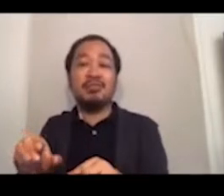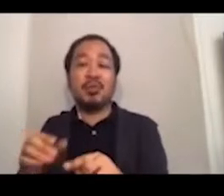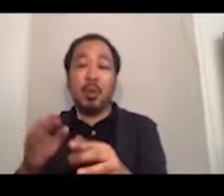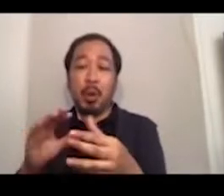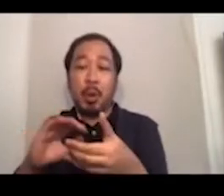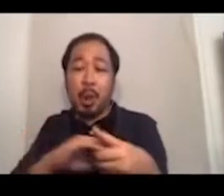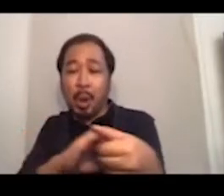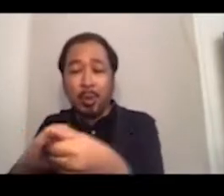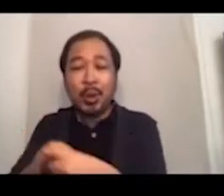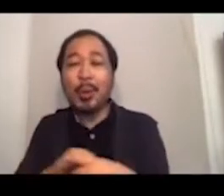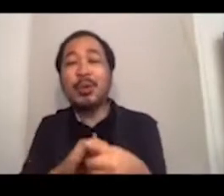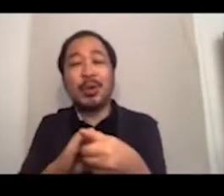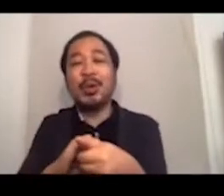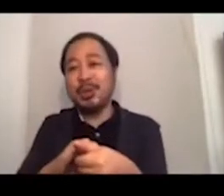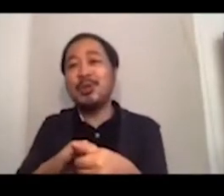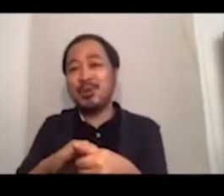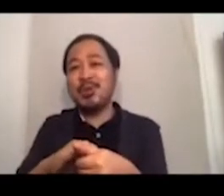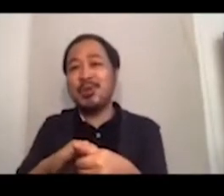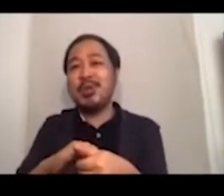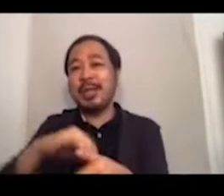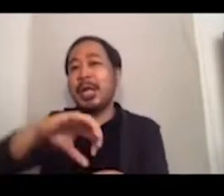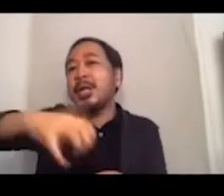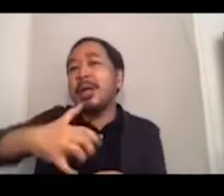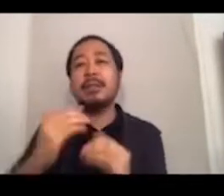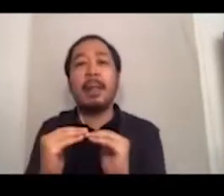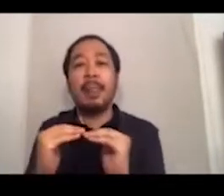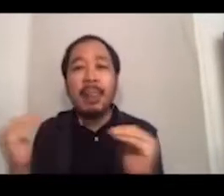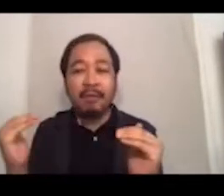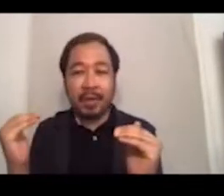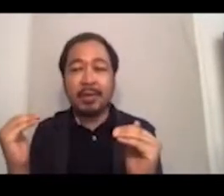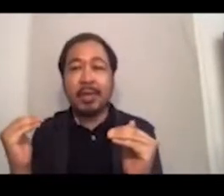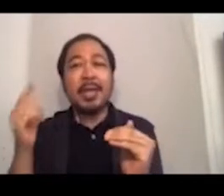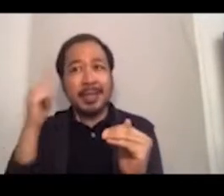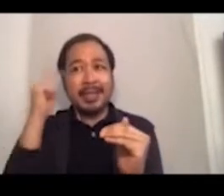You can join us on the global campaign called Cities for All